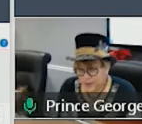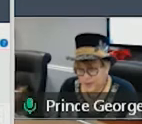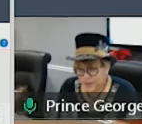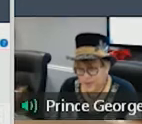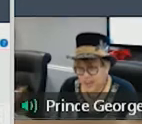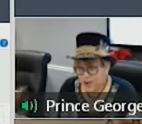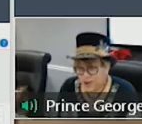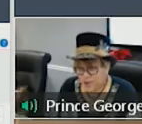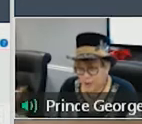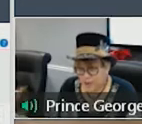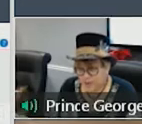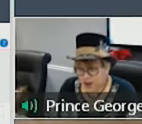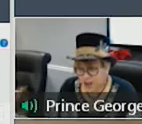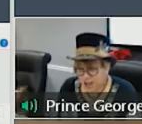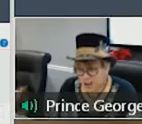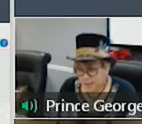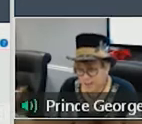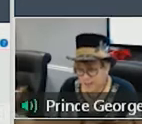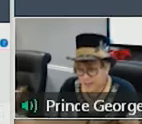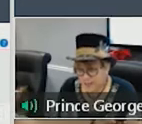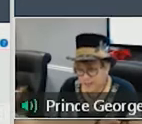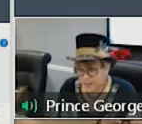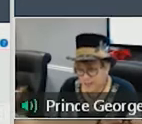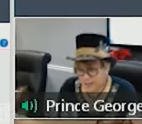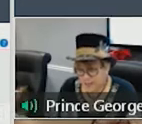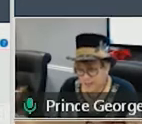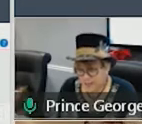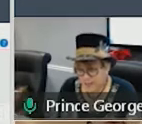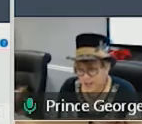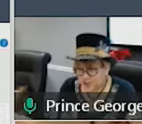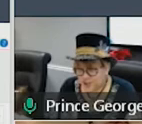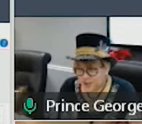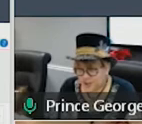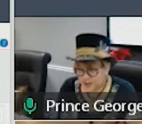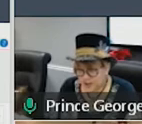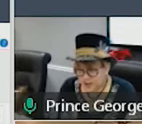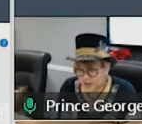With that I will go to Norman Rivera. Present. No need to speak unless needed.